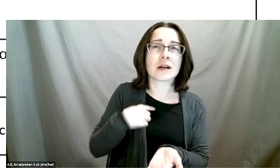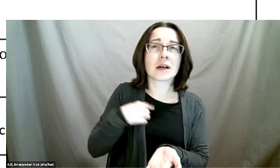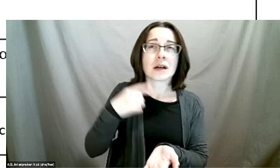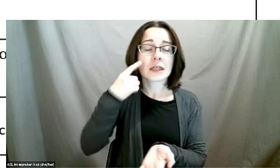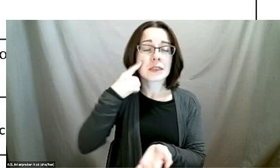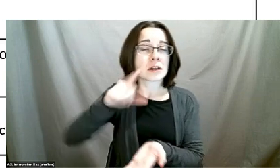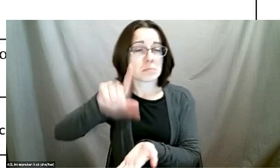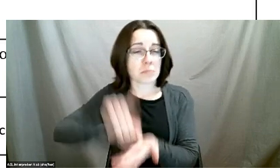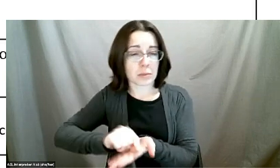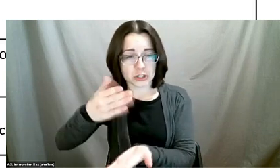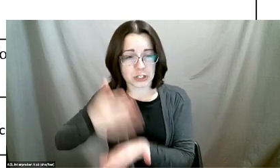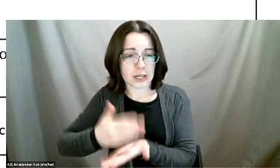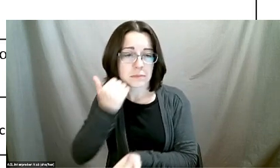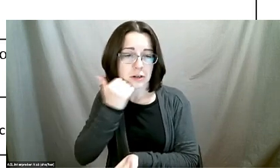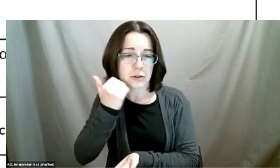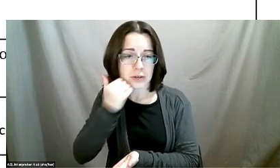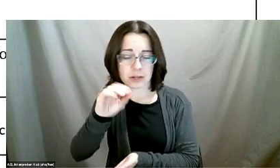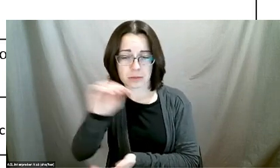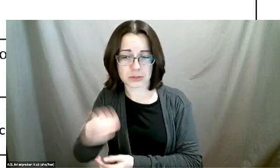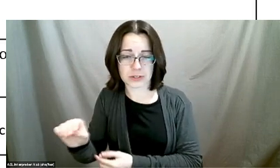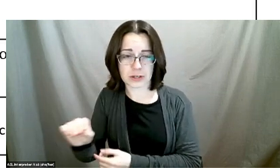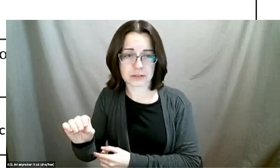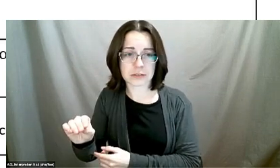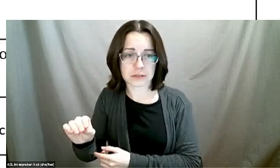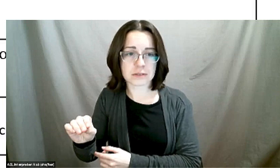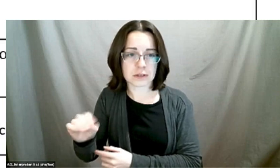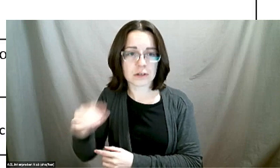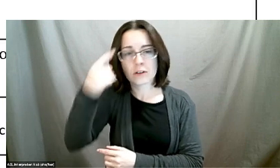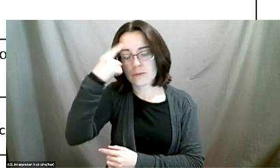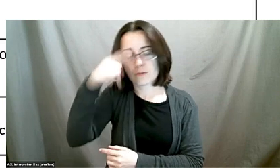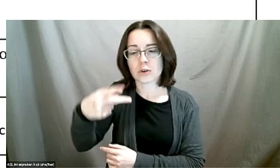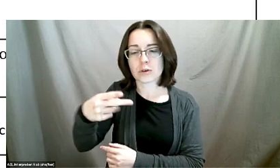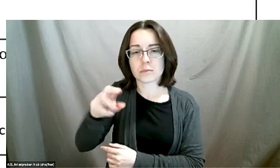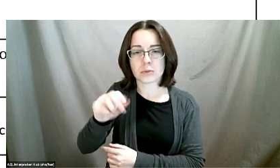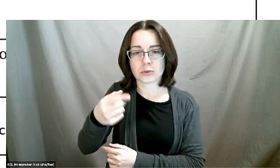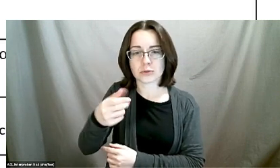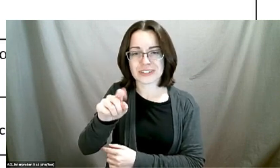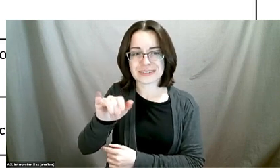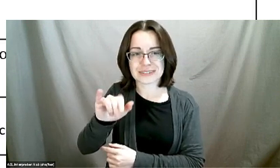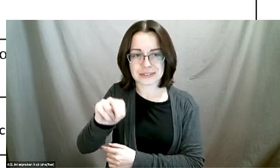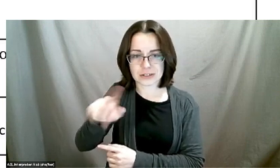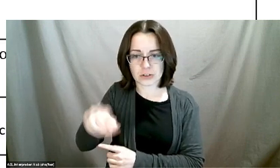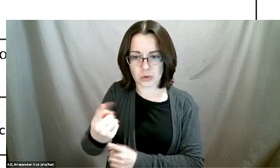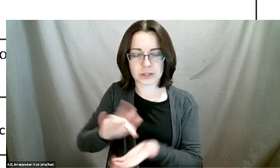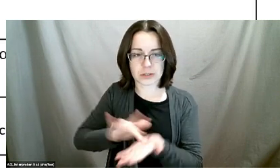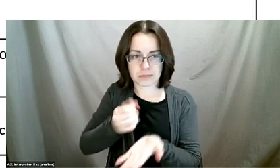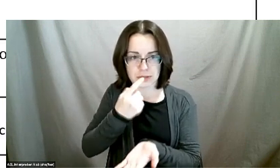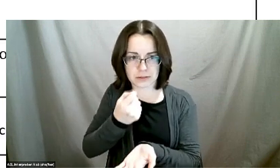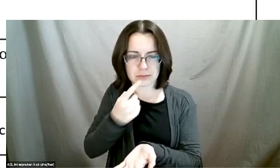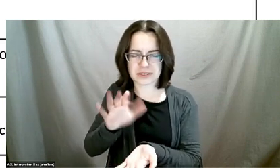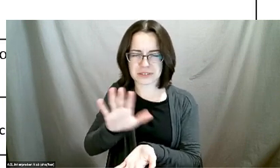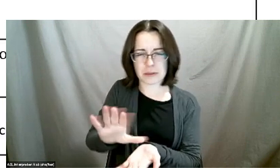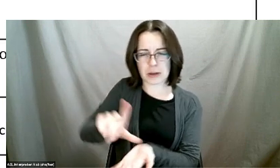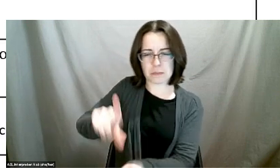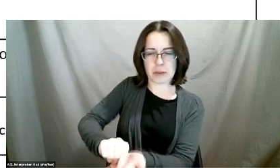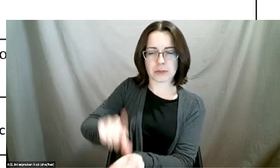oral contraceptive progesterone only pills is listed at about 20%. But in our study in our clinic